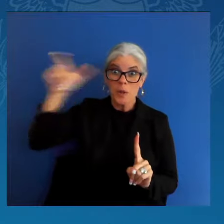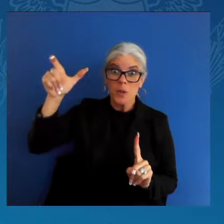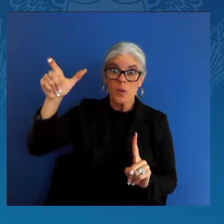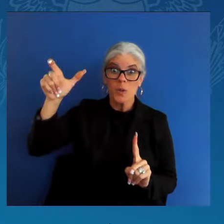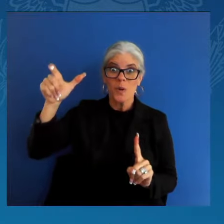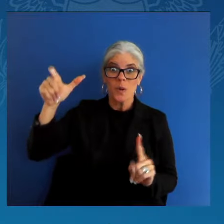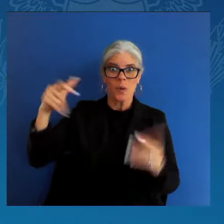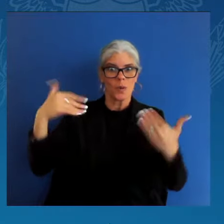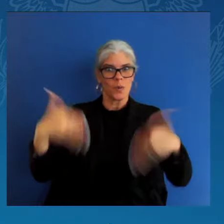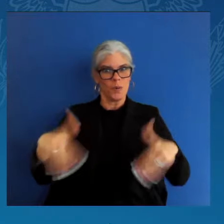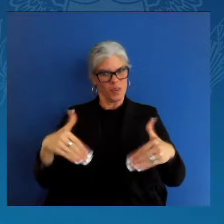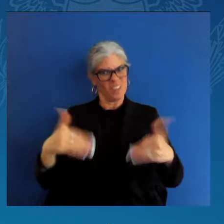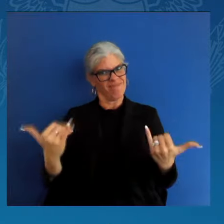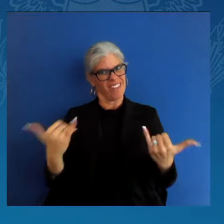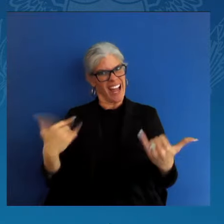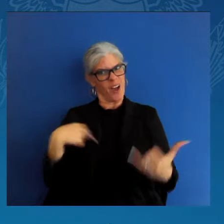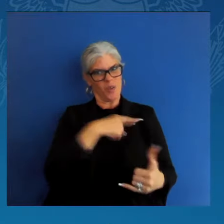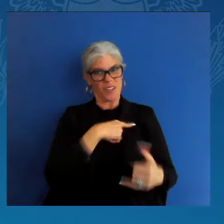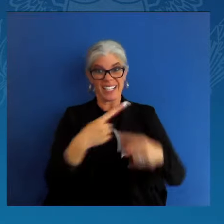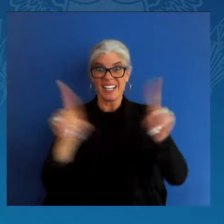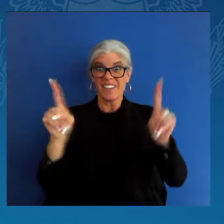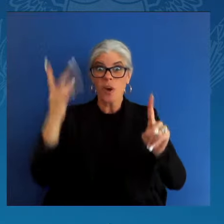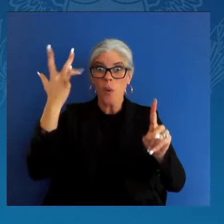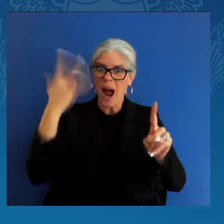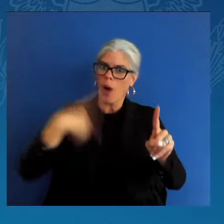A successful, sustained enterprise of lunar activity